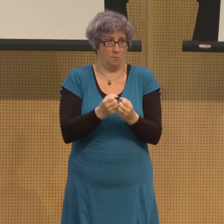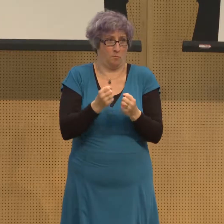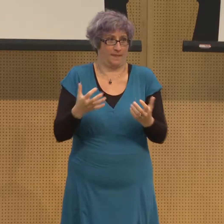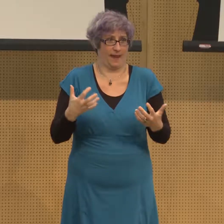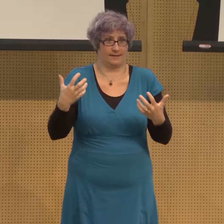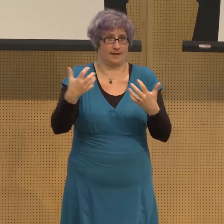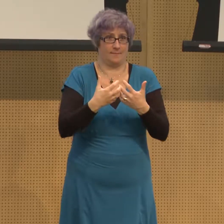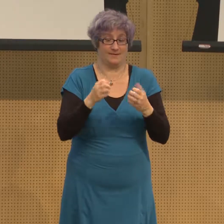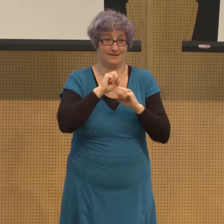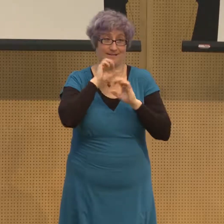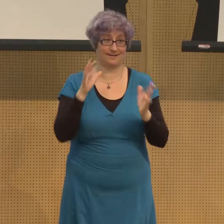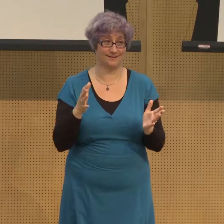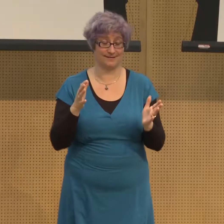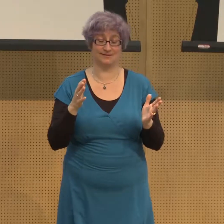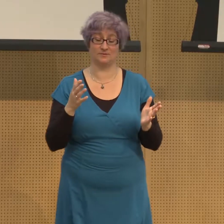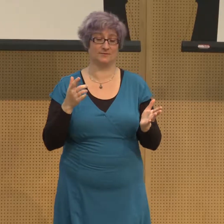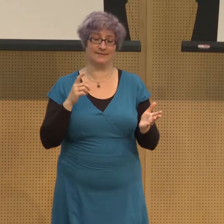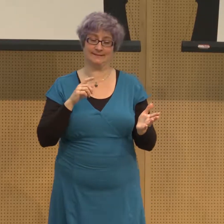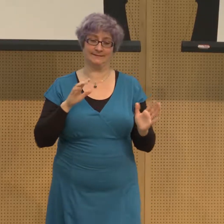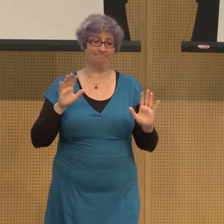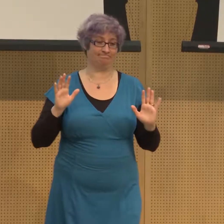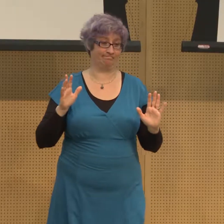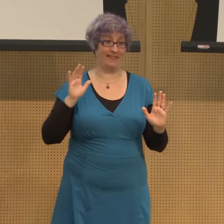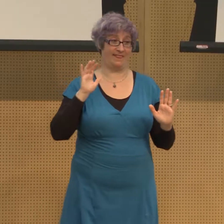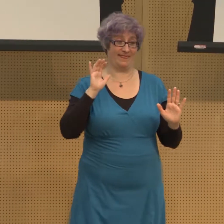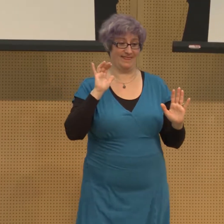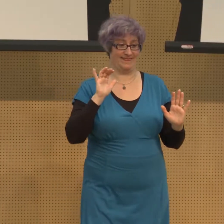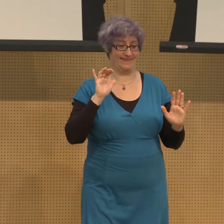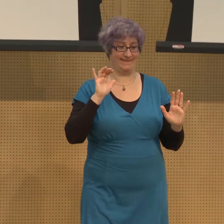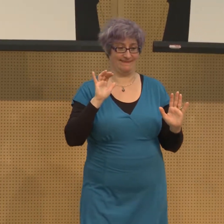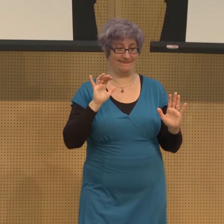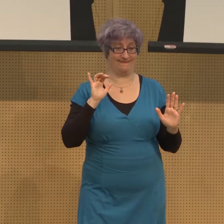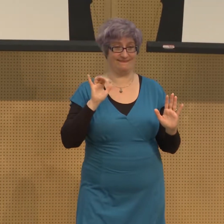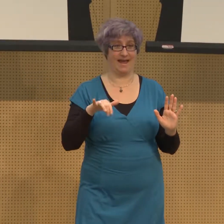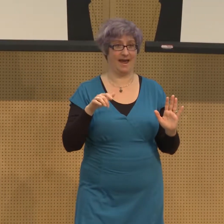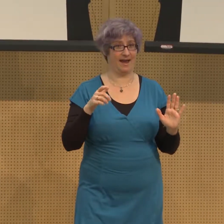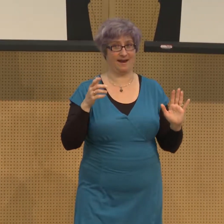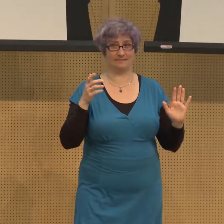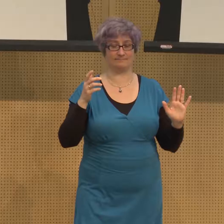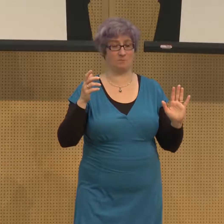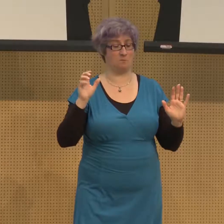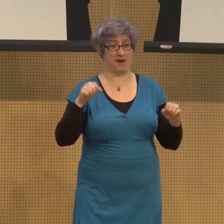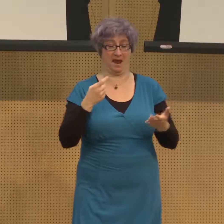is to, you know, send them to school, but they have no special accommodations.